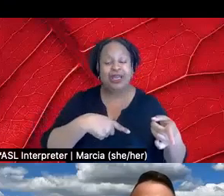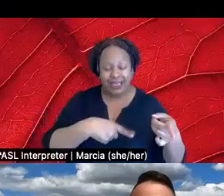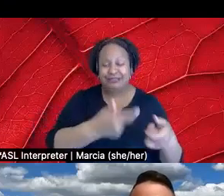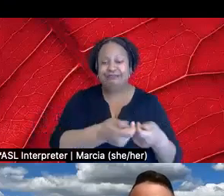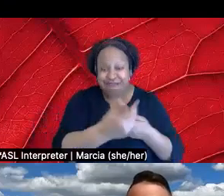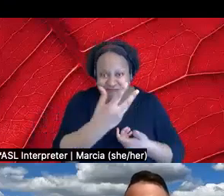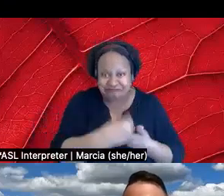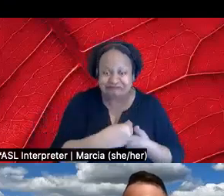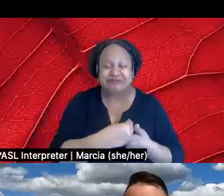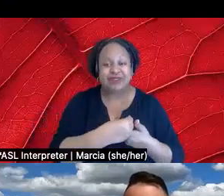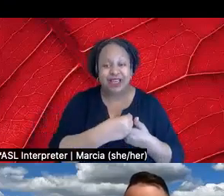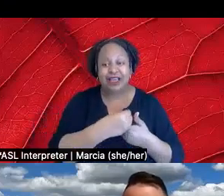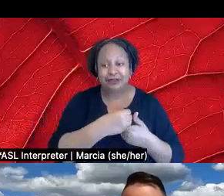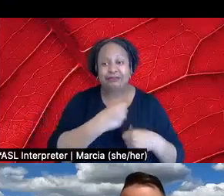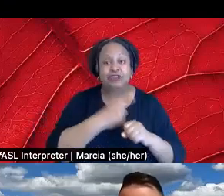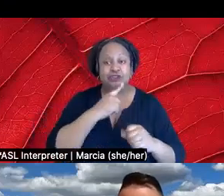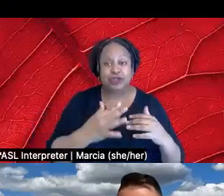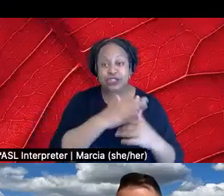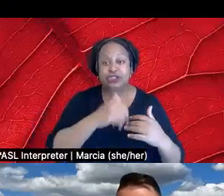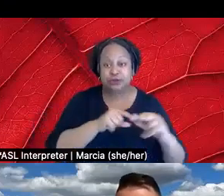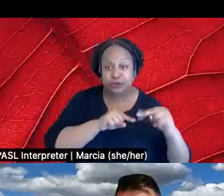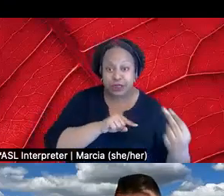Indigenous perspectives and presence into this conference.